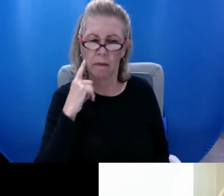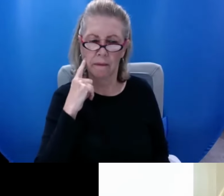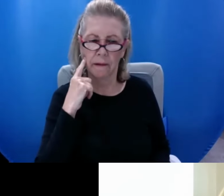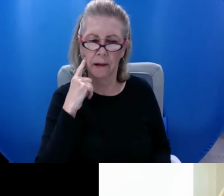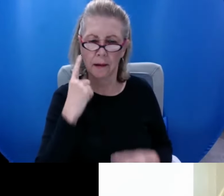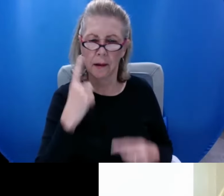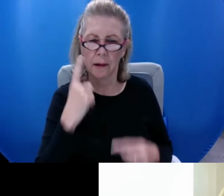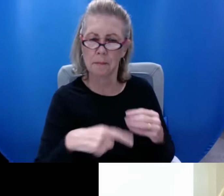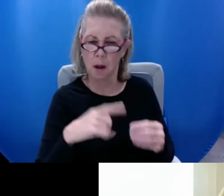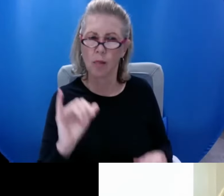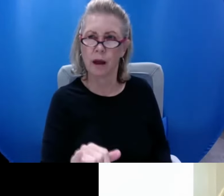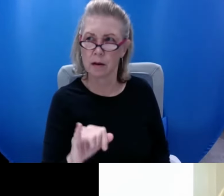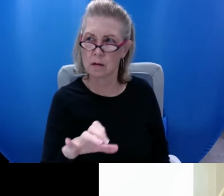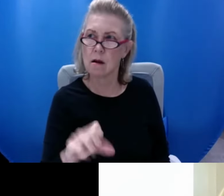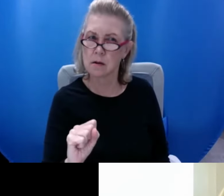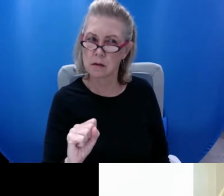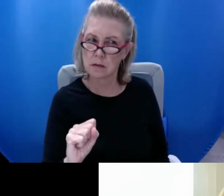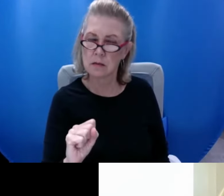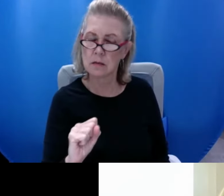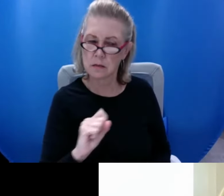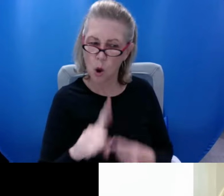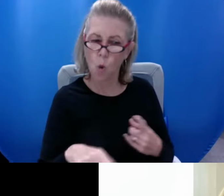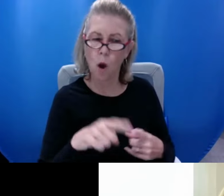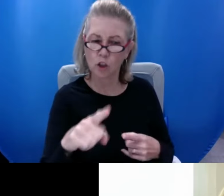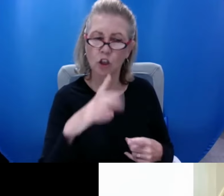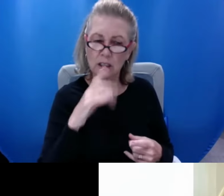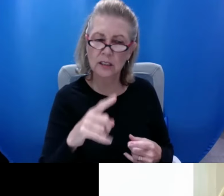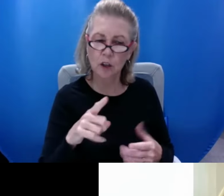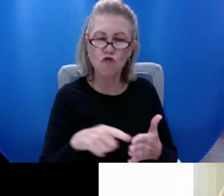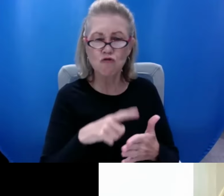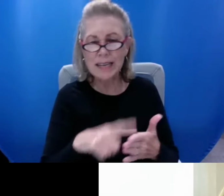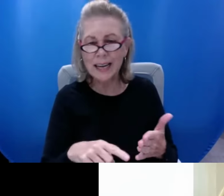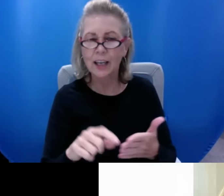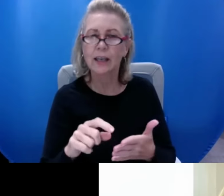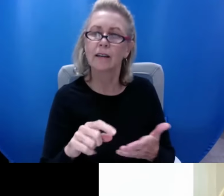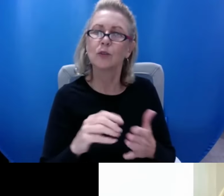is grading students work and critiquing students work and I thought that was really cool because